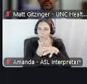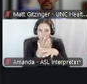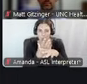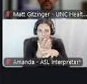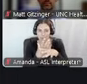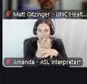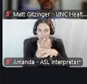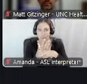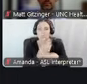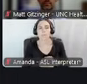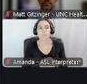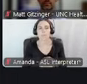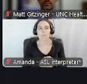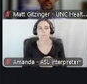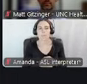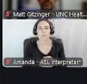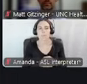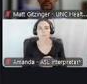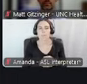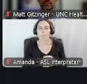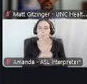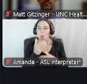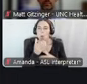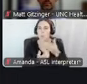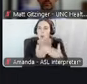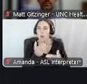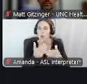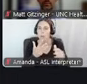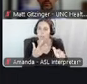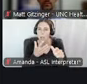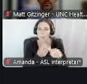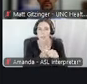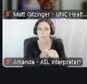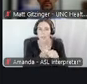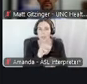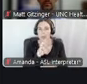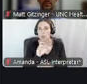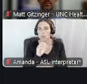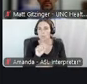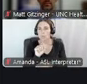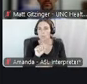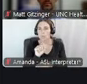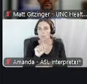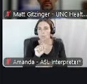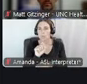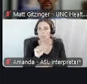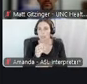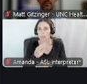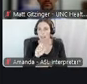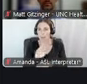program progress progress update and roots hub introductions. Before we get started,